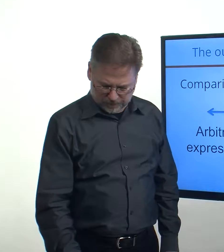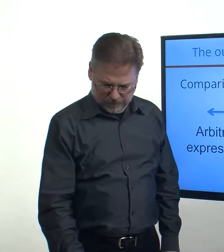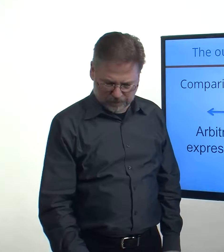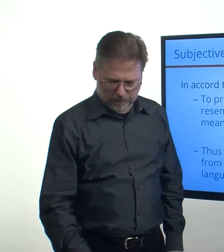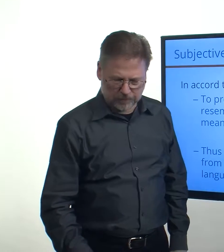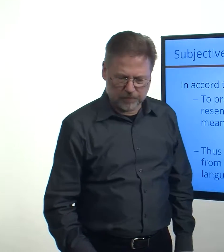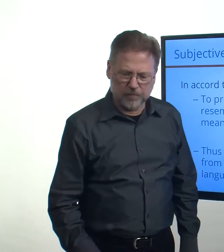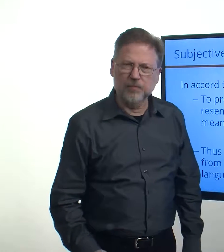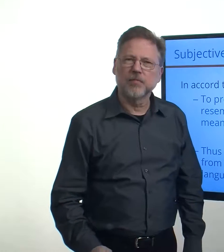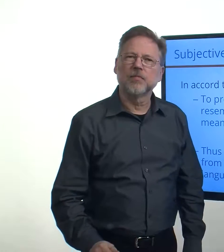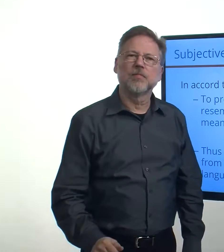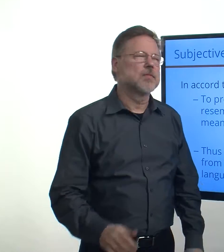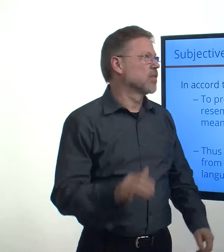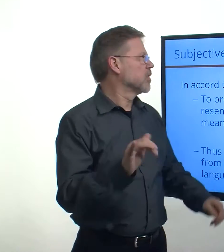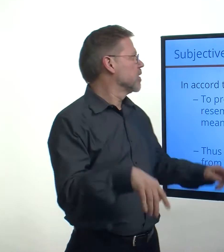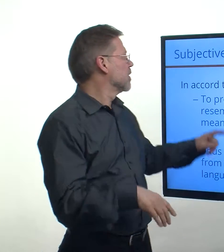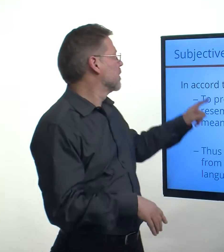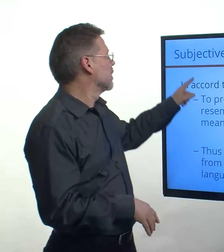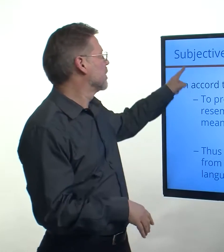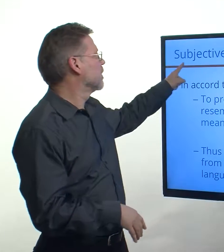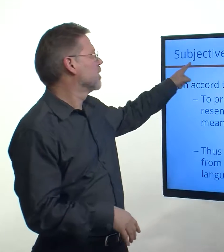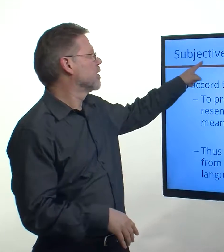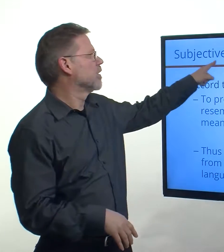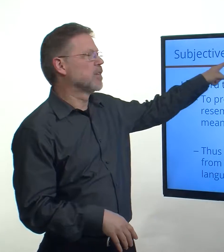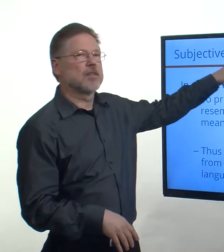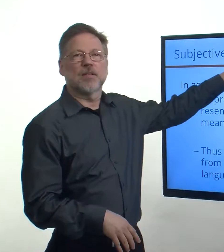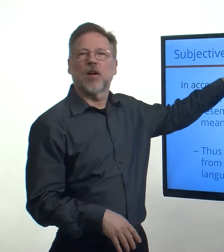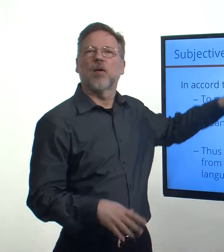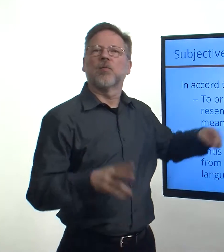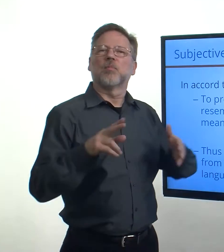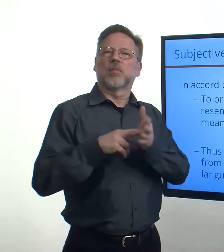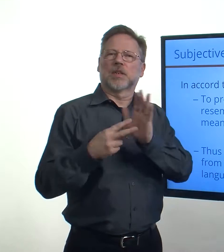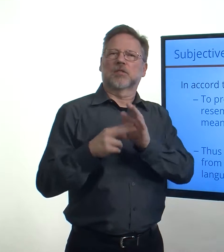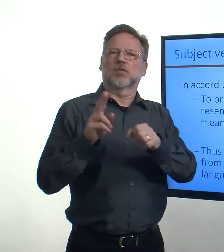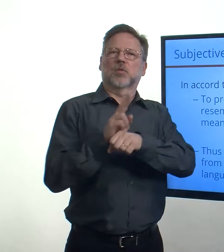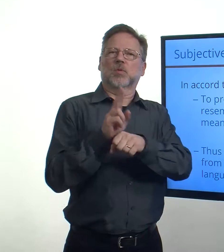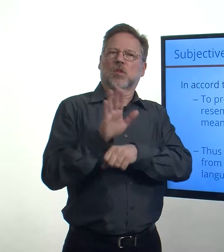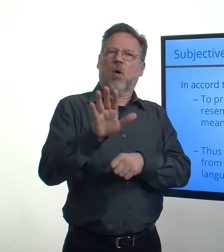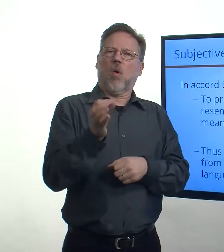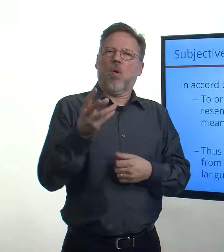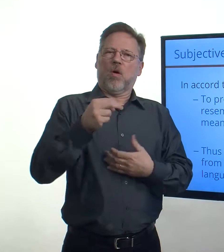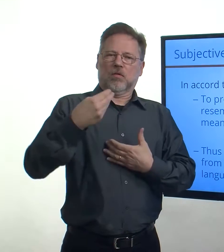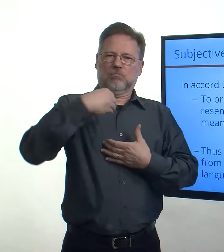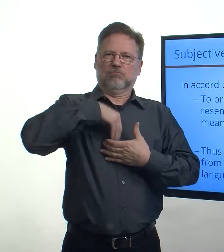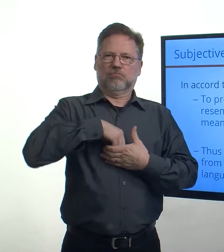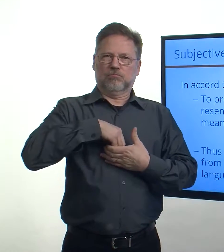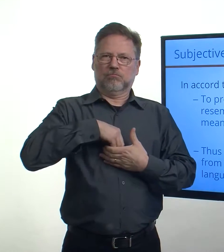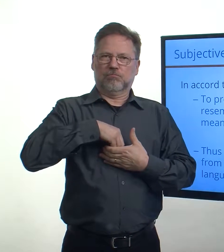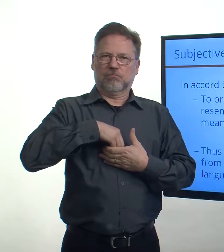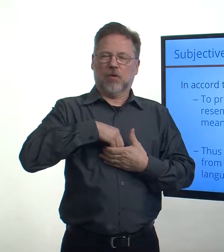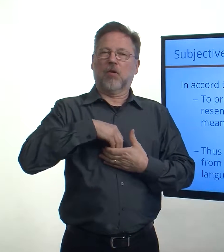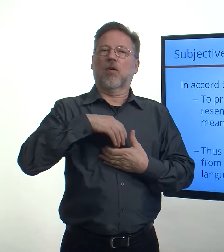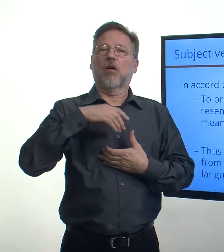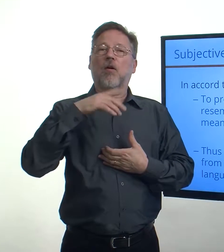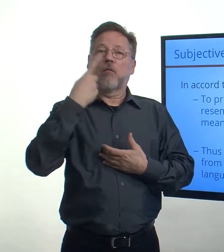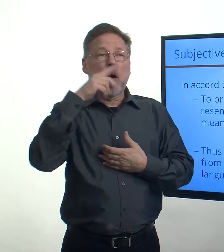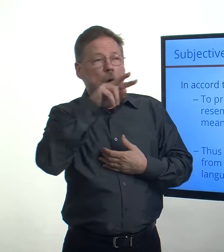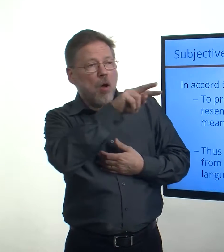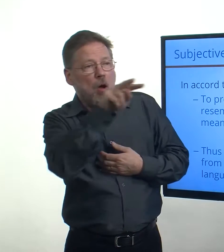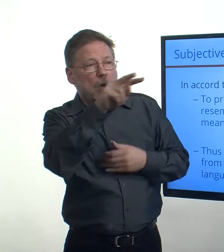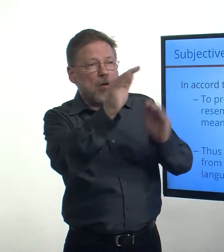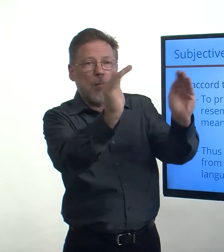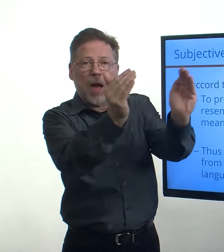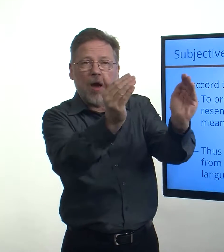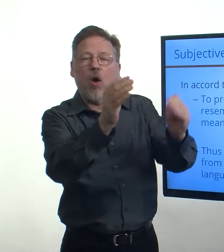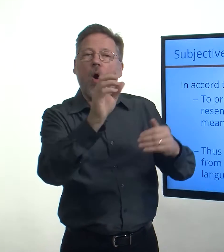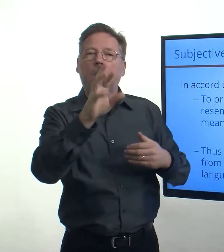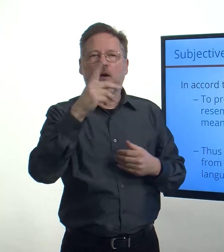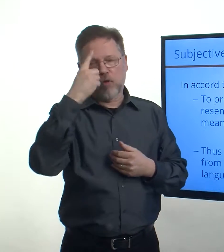“Subjective introspection” means to use your own views to do things like observe and